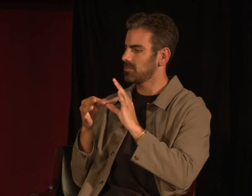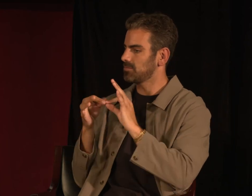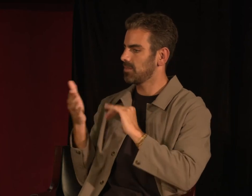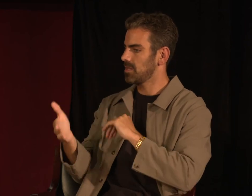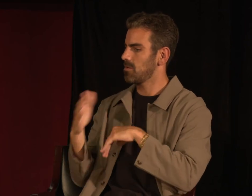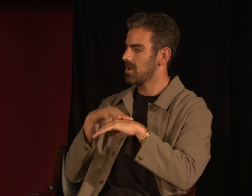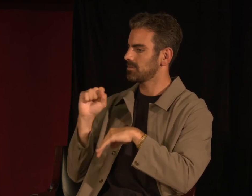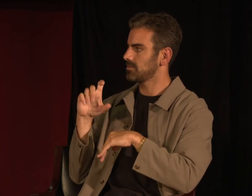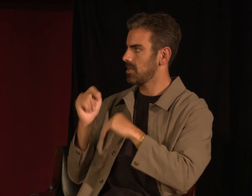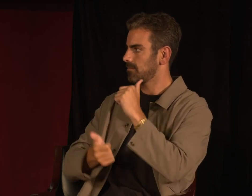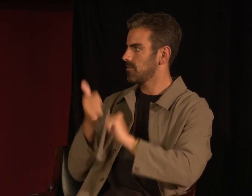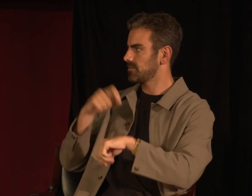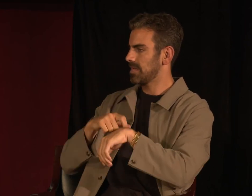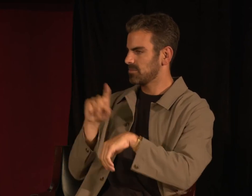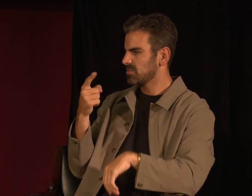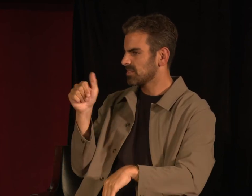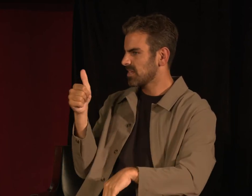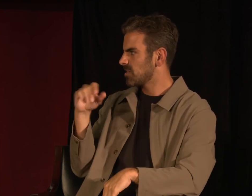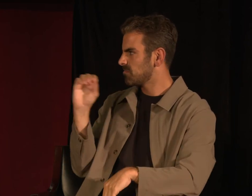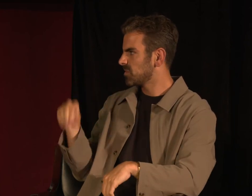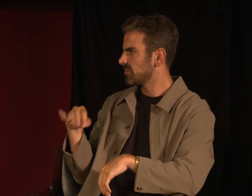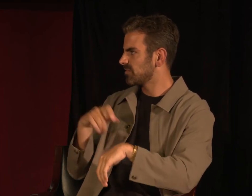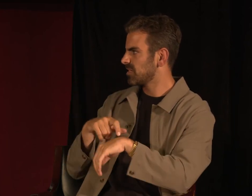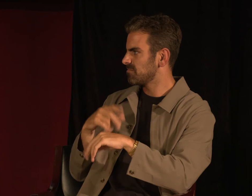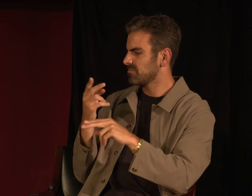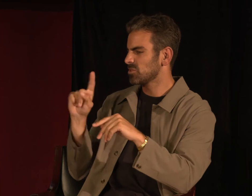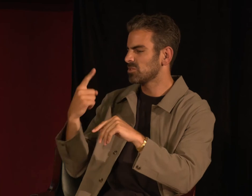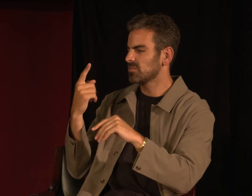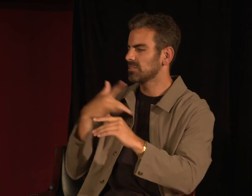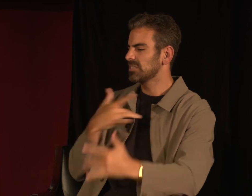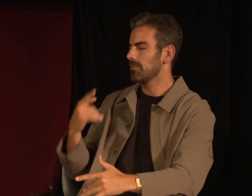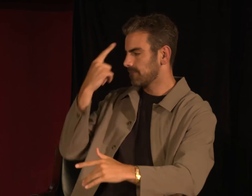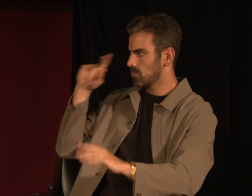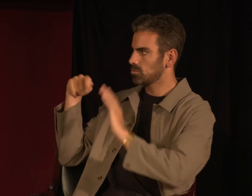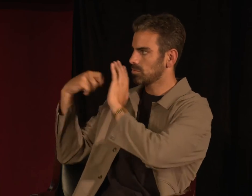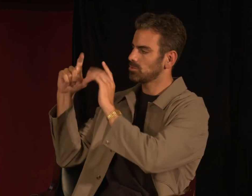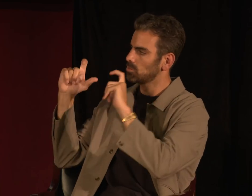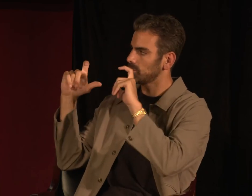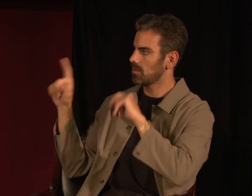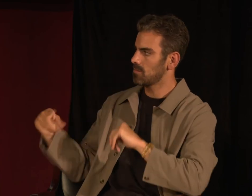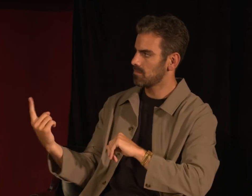They gave me a phone call, the NOPA phone that didn't have any service that I was able to text. I was only able to text. And then I had an interpreter there that was